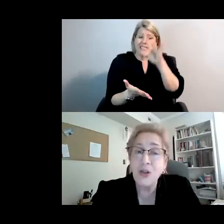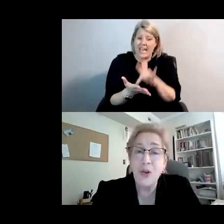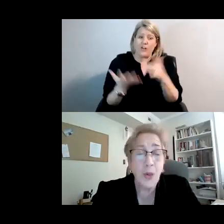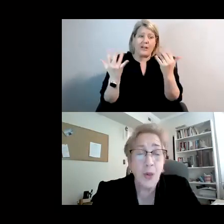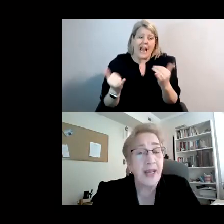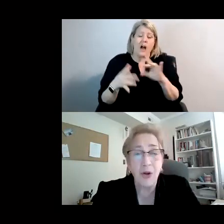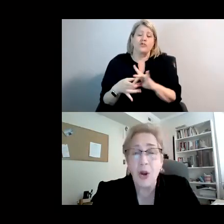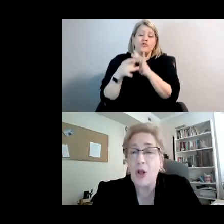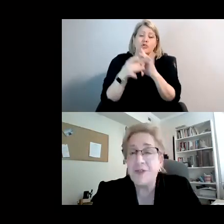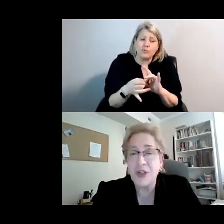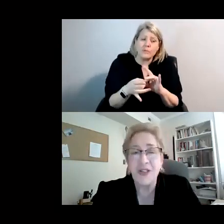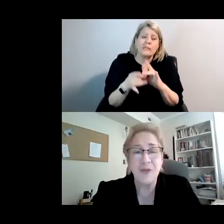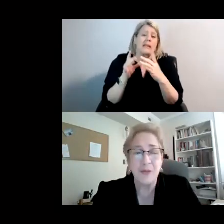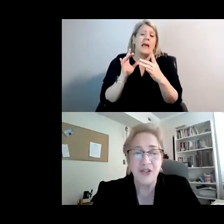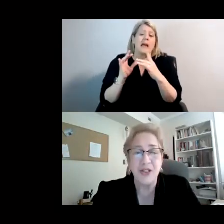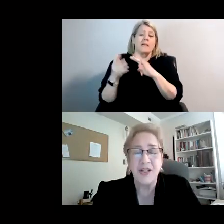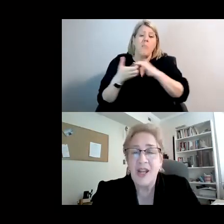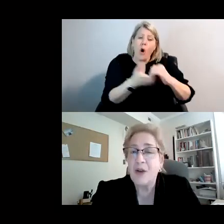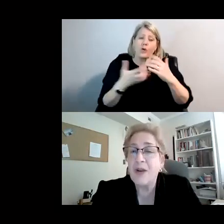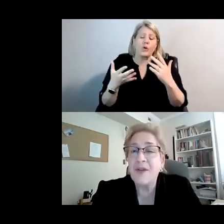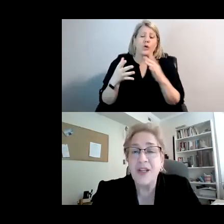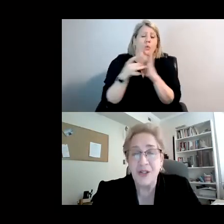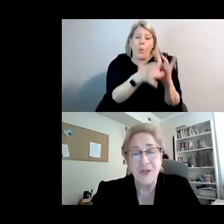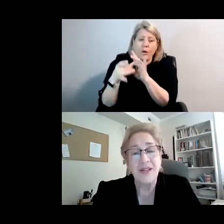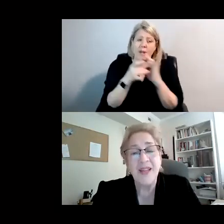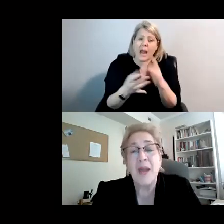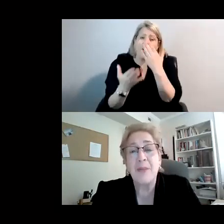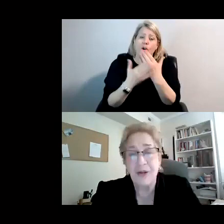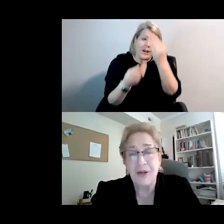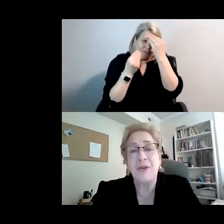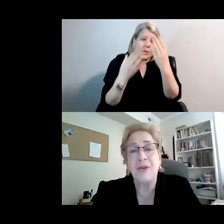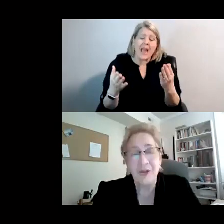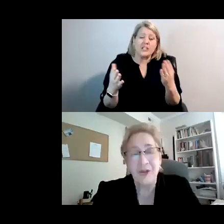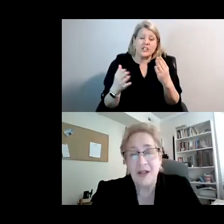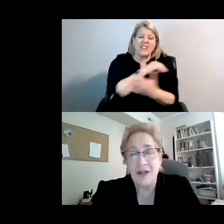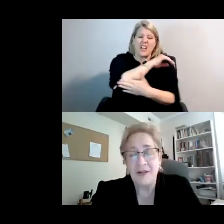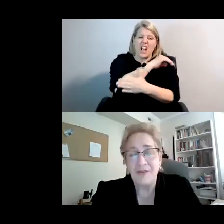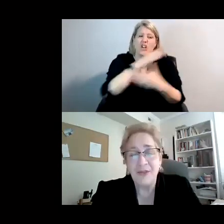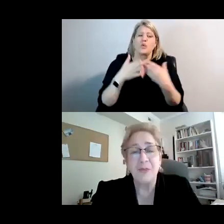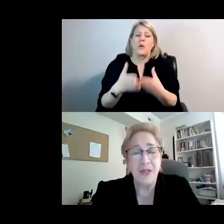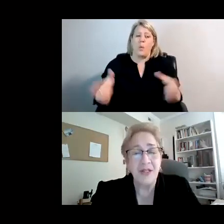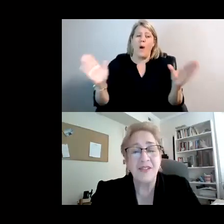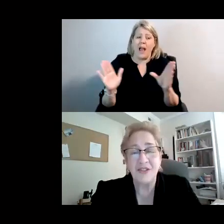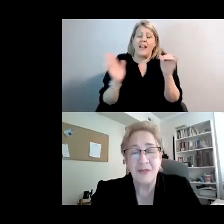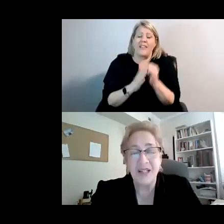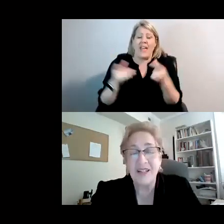and coordinate all those good information around the country what's happening around supported decision-making.